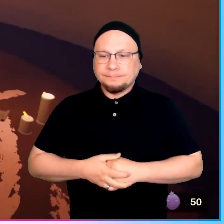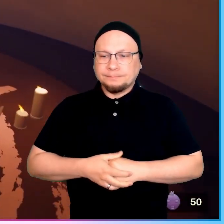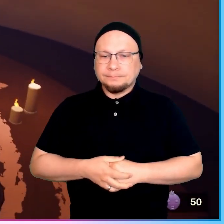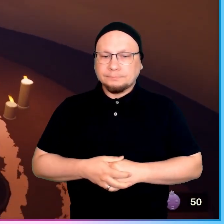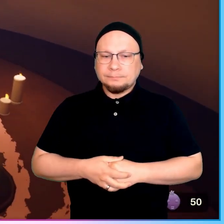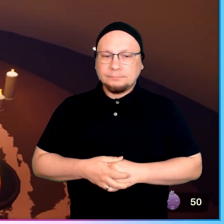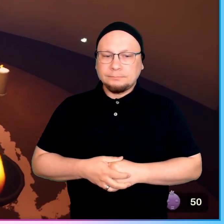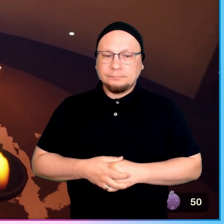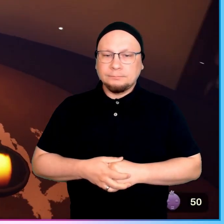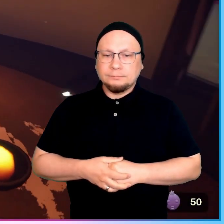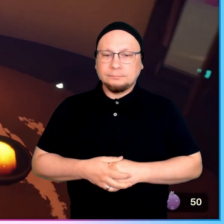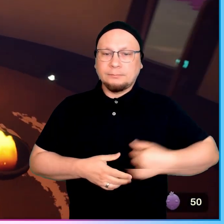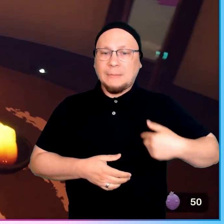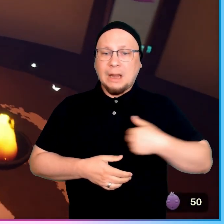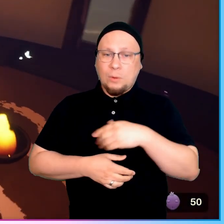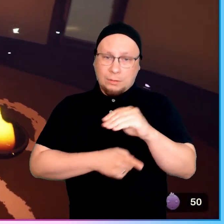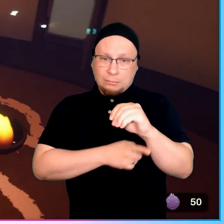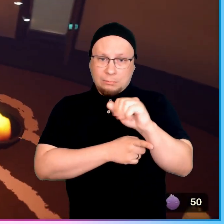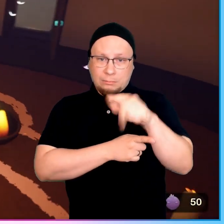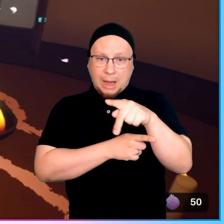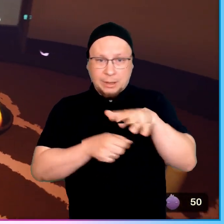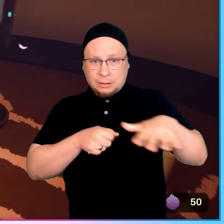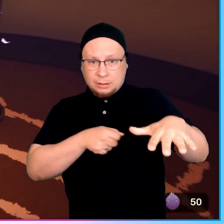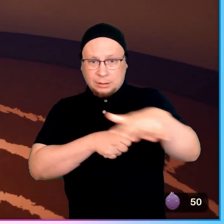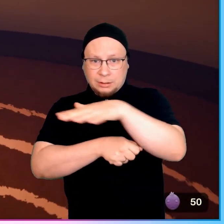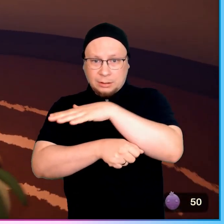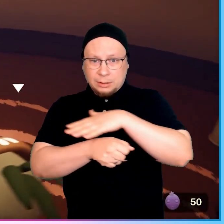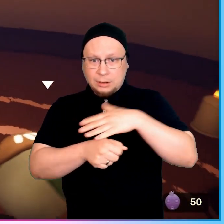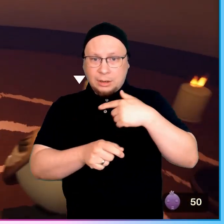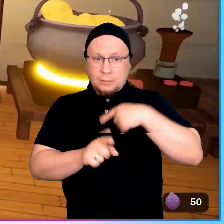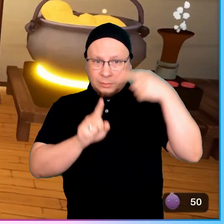Our maps are thoughtfully designed to ensure clear auditory cues,